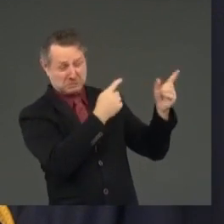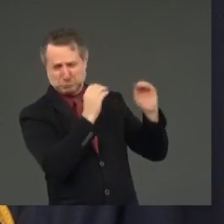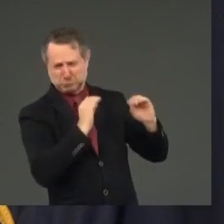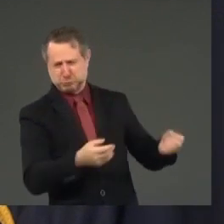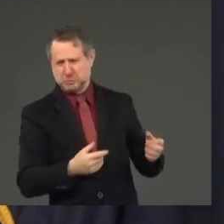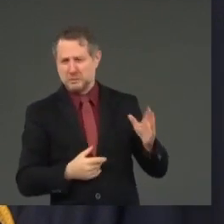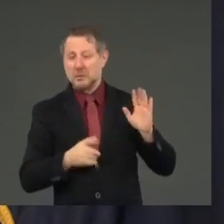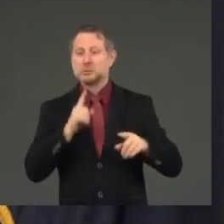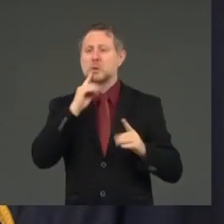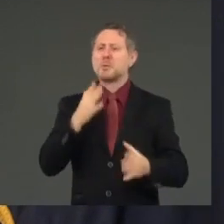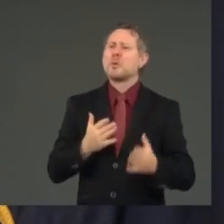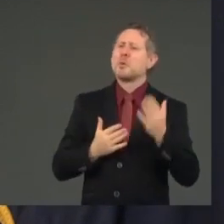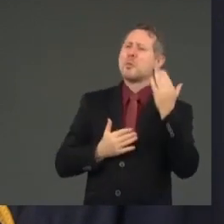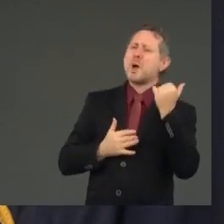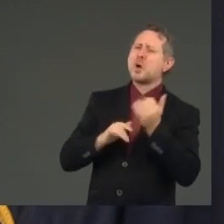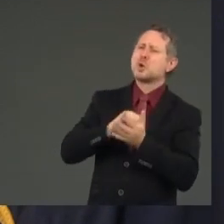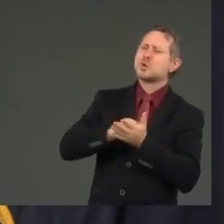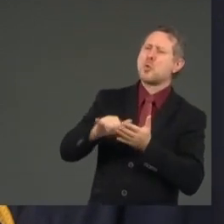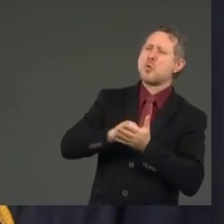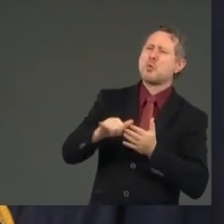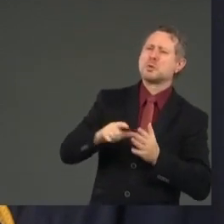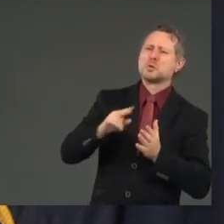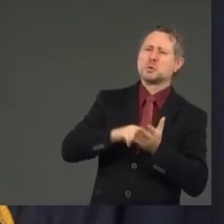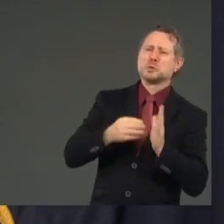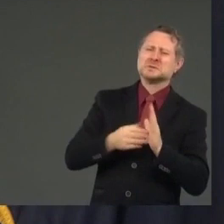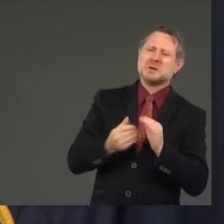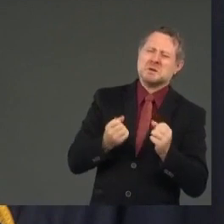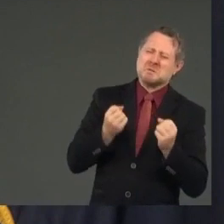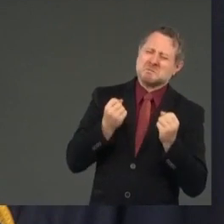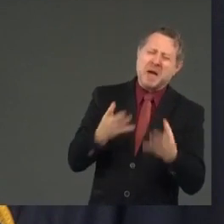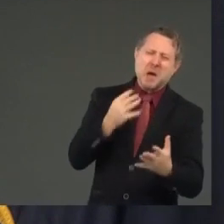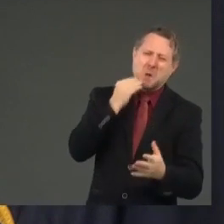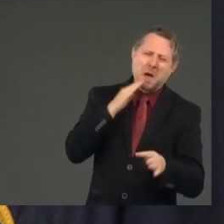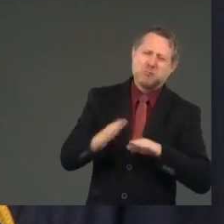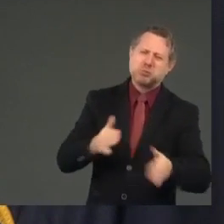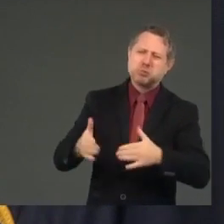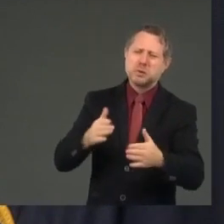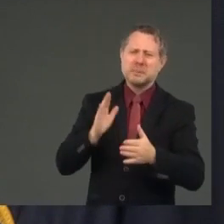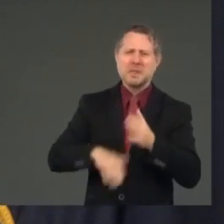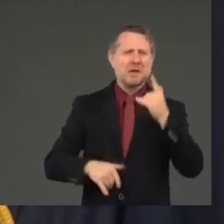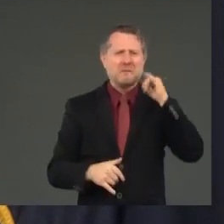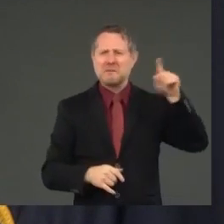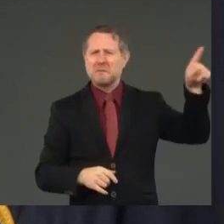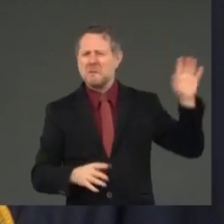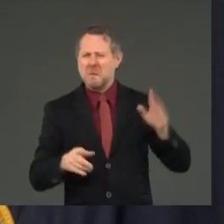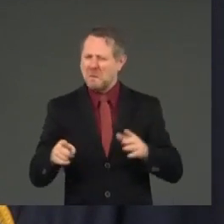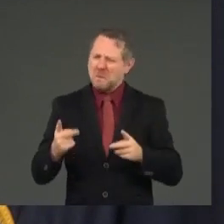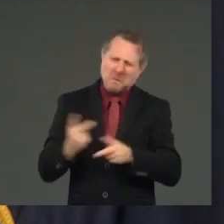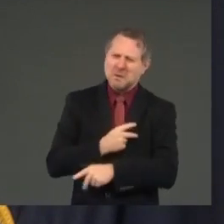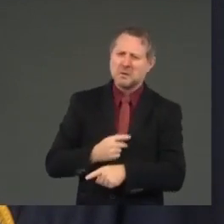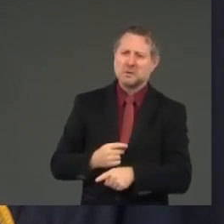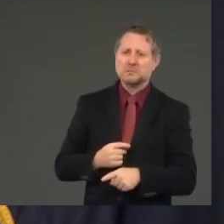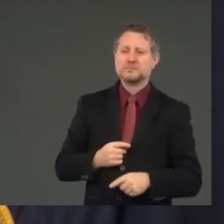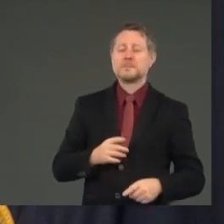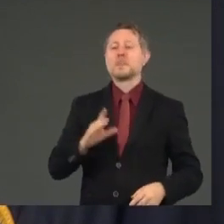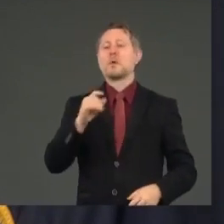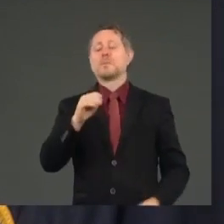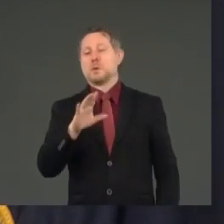WANTS TO DO. HE DOESN'T LISTEN TO A GOVERNOR. Reporter: WHY DO YOU THINK THE DEATH TOLL IS SO MUCH HIGHER